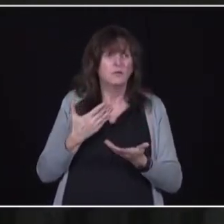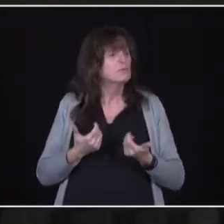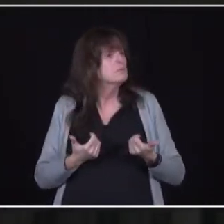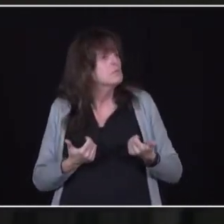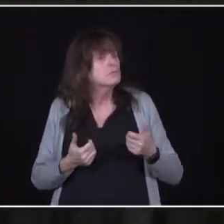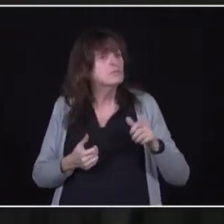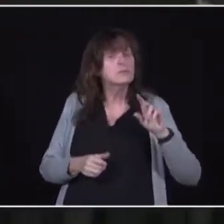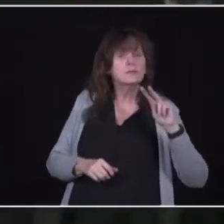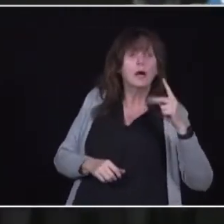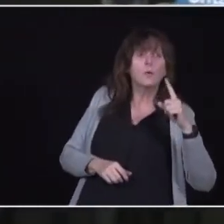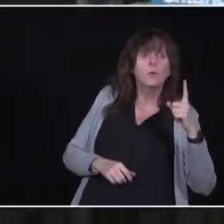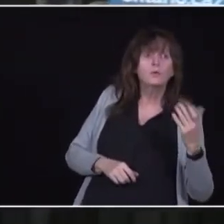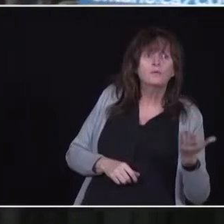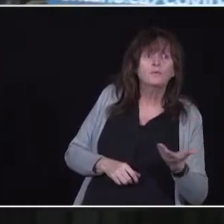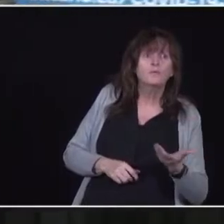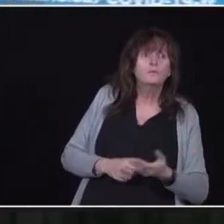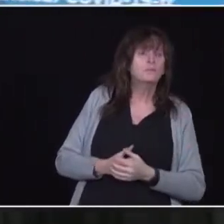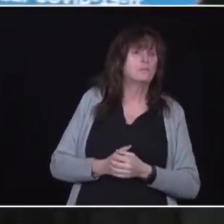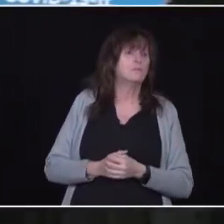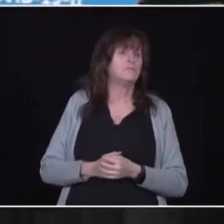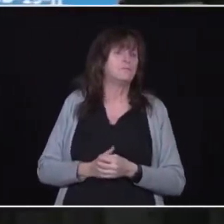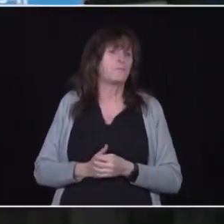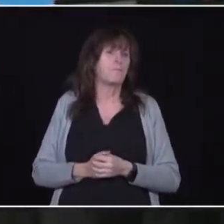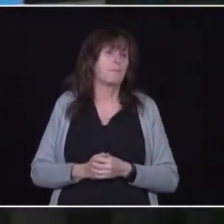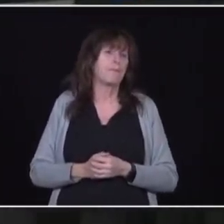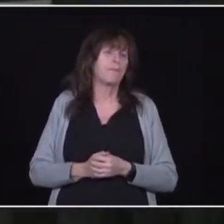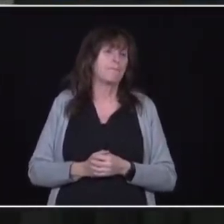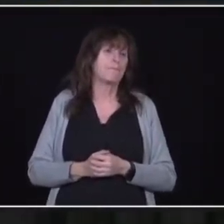what we're going to focus on. Follow-up.